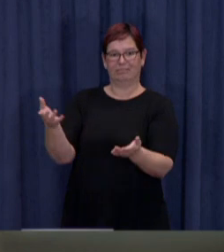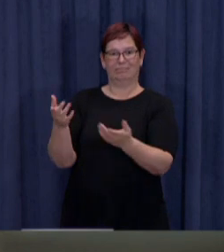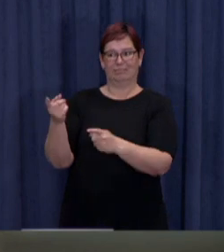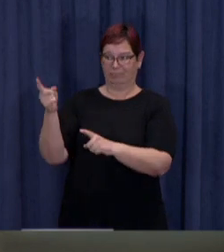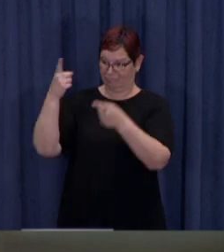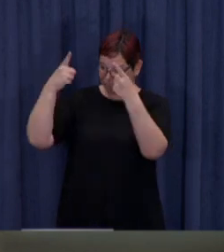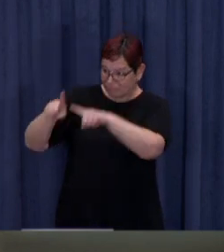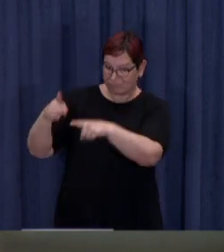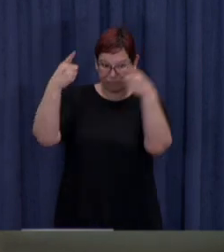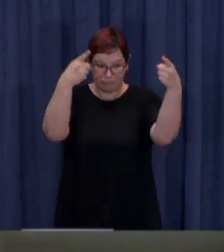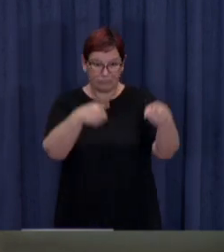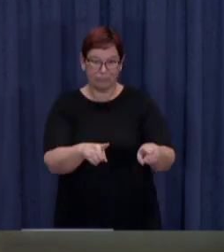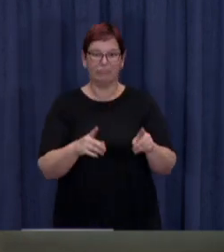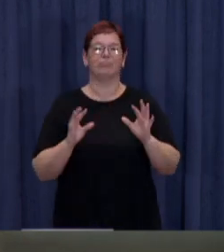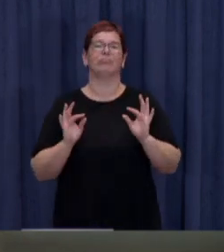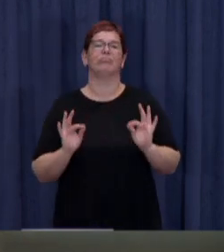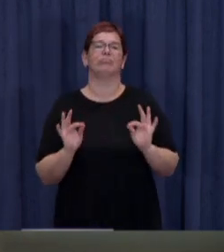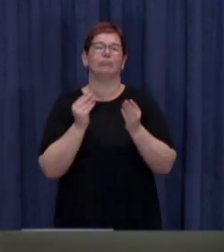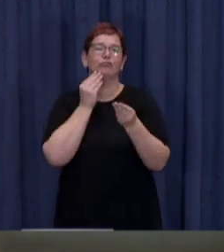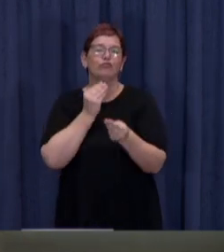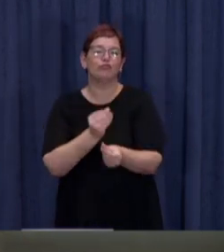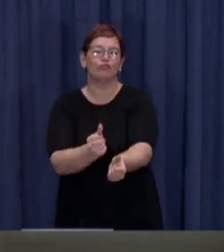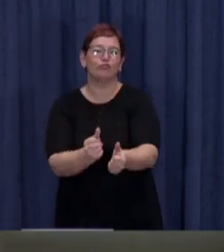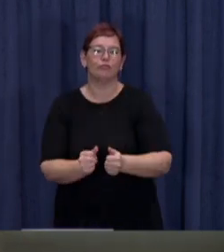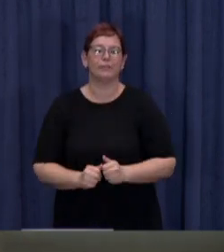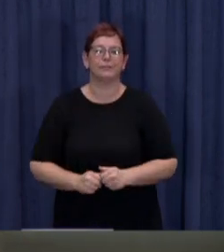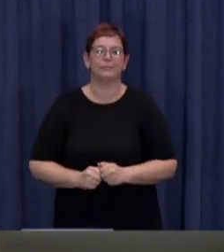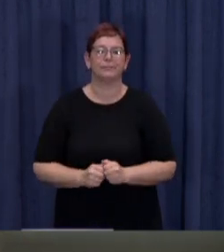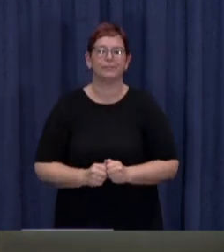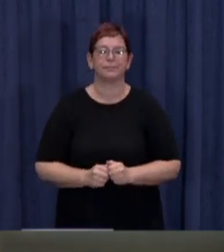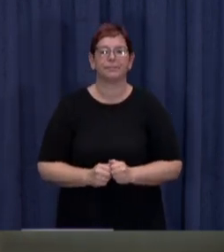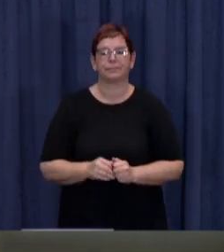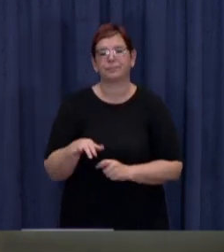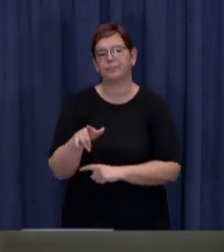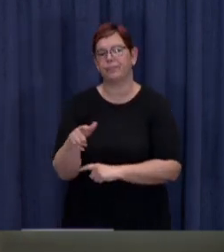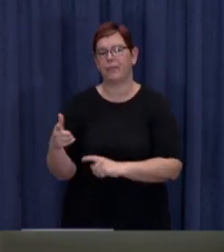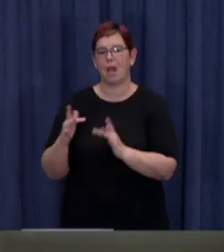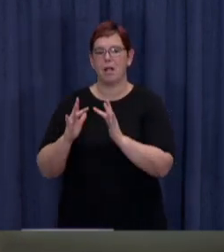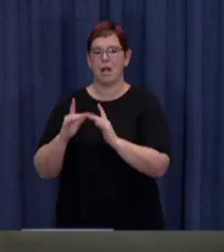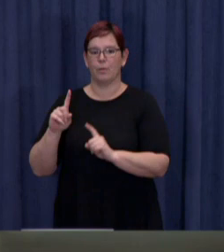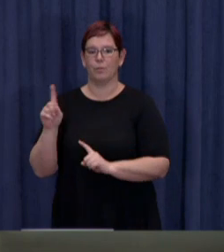injection sites do they remain open and will lead to be declared an essential service